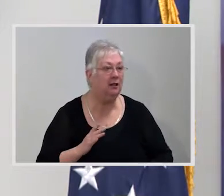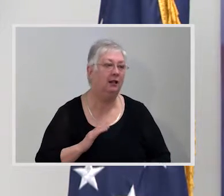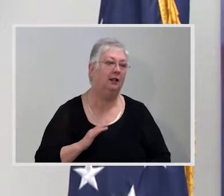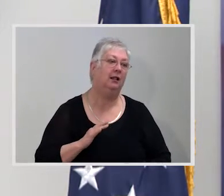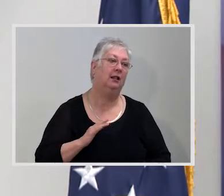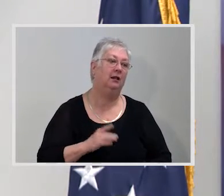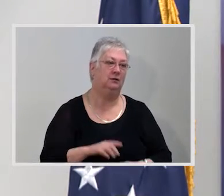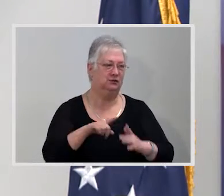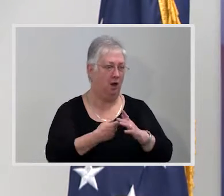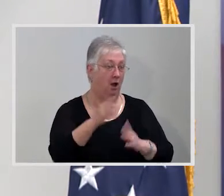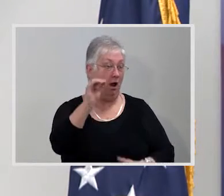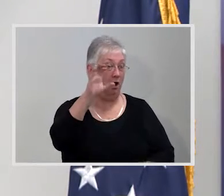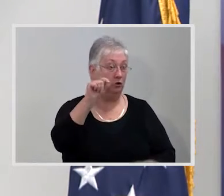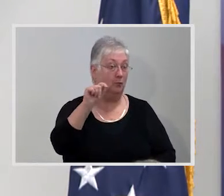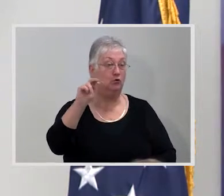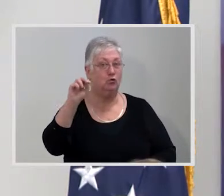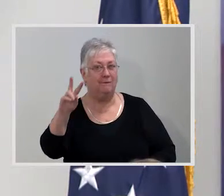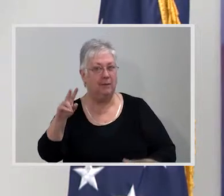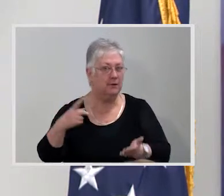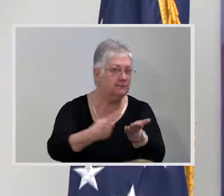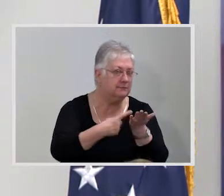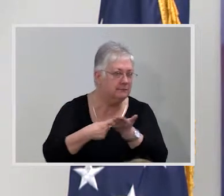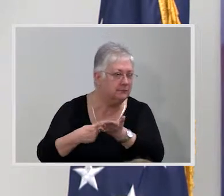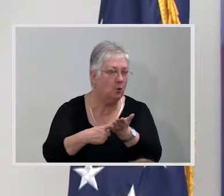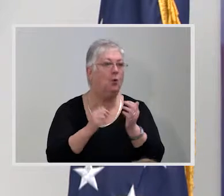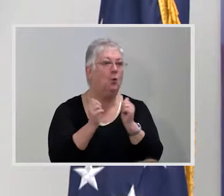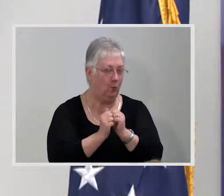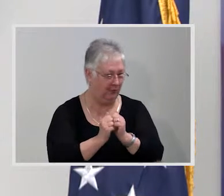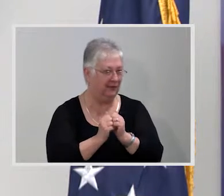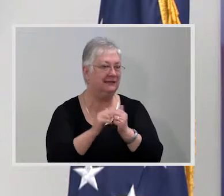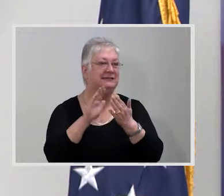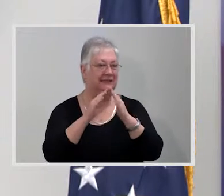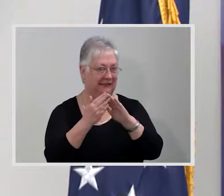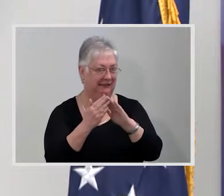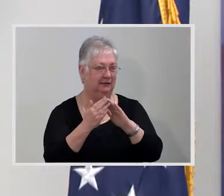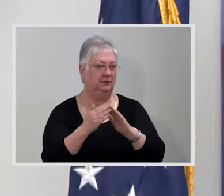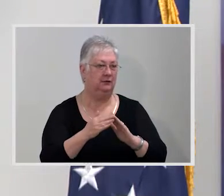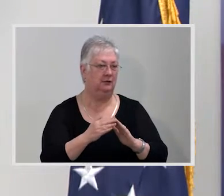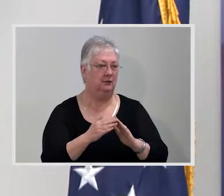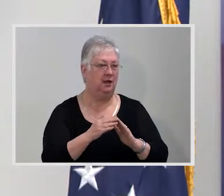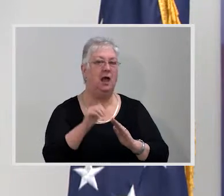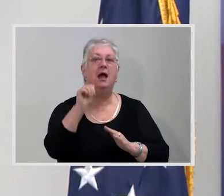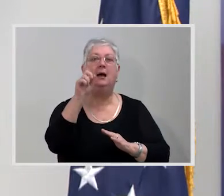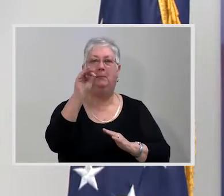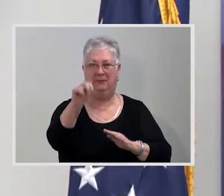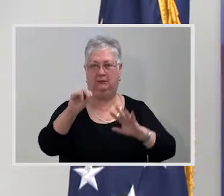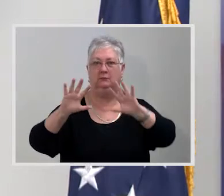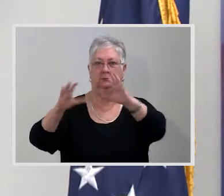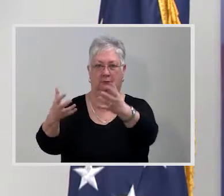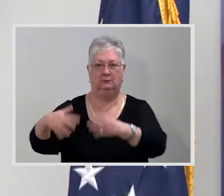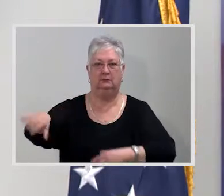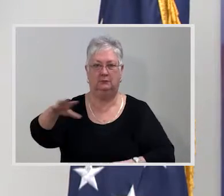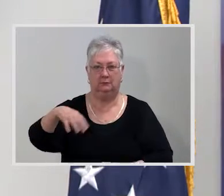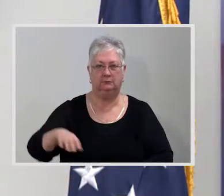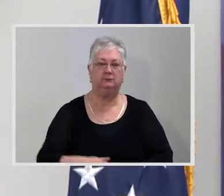ABOUT WHAT -- WELL, HE STARTED TALKING TO THEM ABOUT WHAT THEY WOULD HAVE AVAILABLE. THEY STARTED TALKING AMONGST